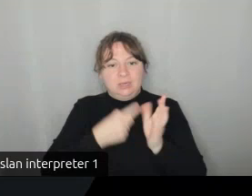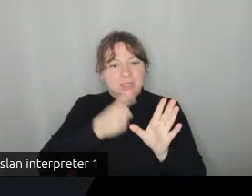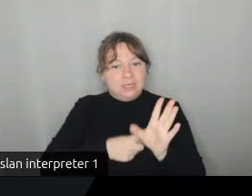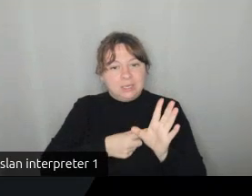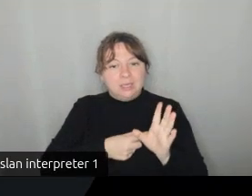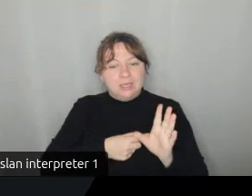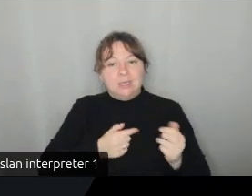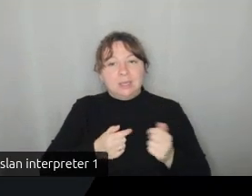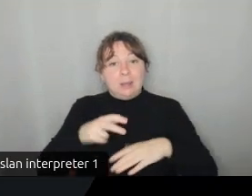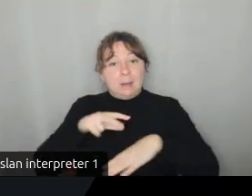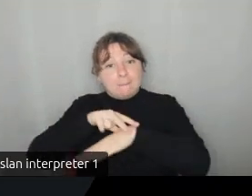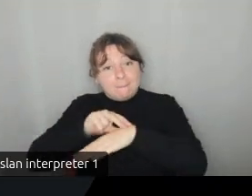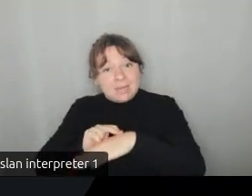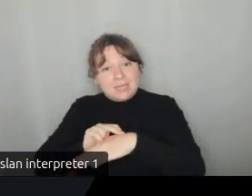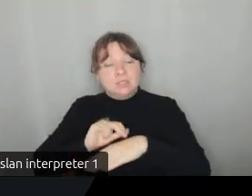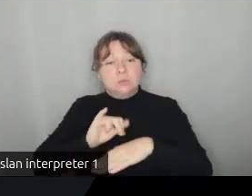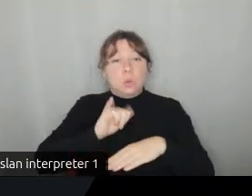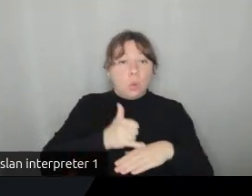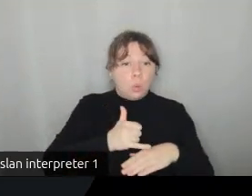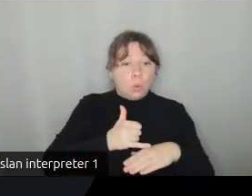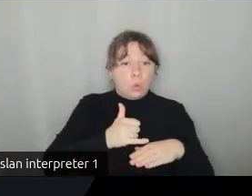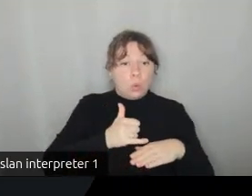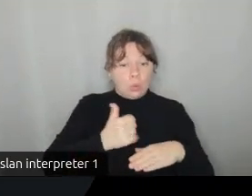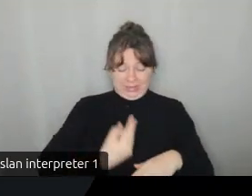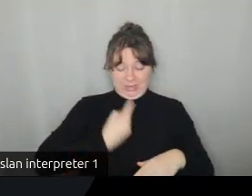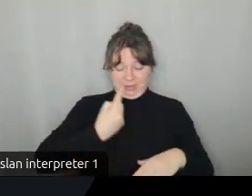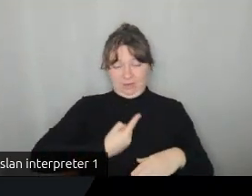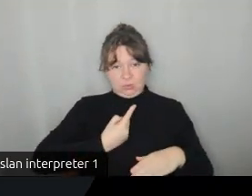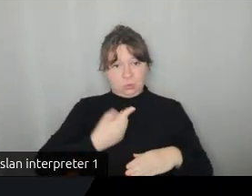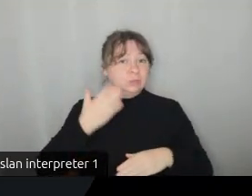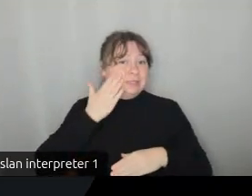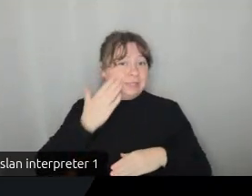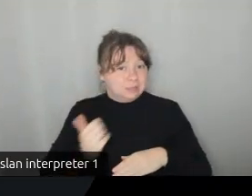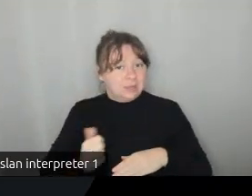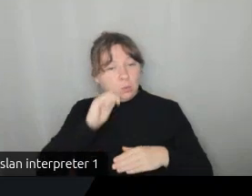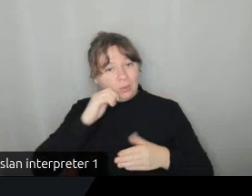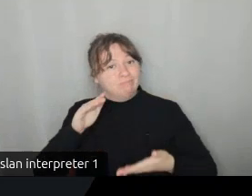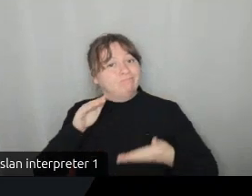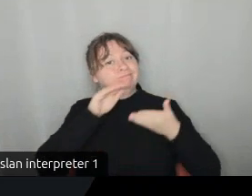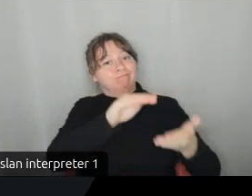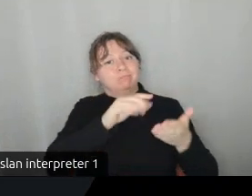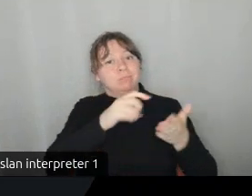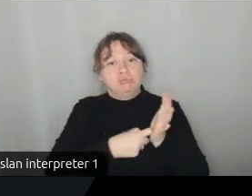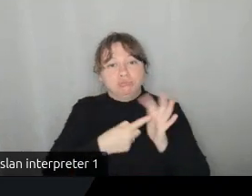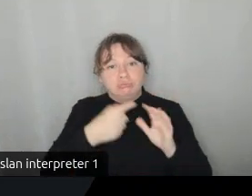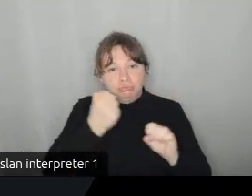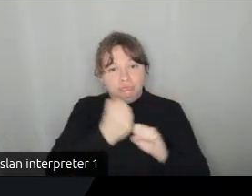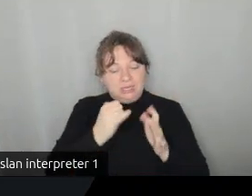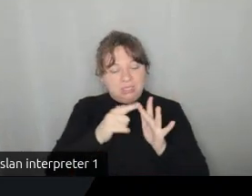own - - but the registry needs to be informed in order to register it. Um service also